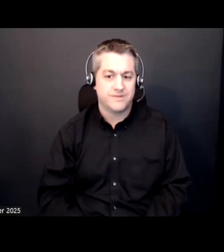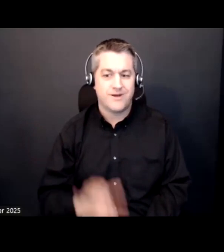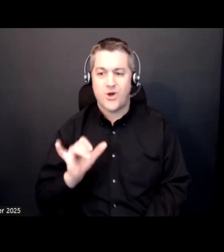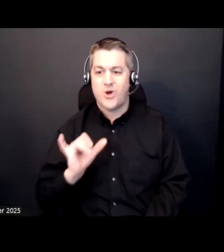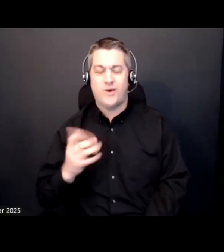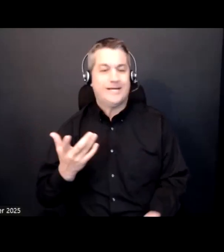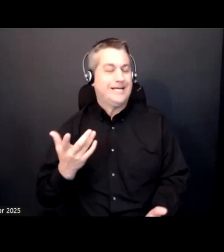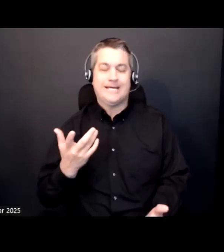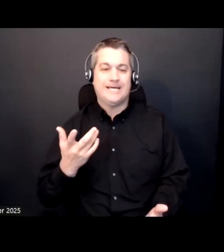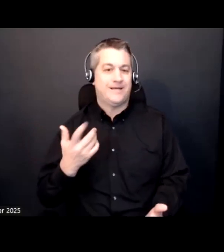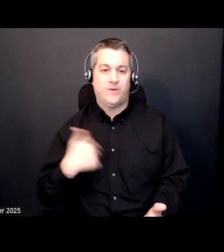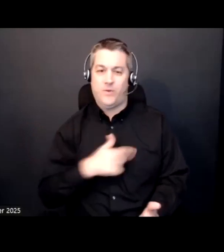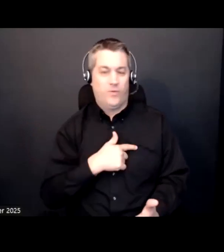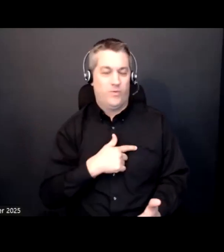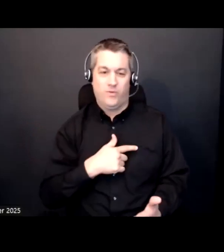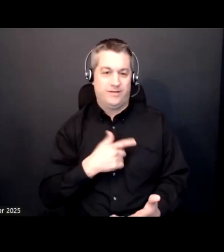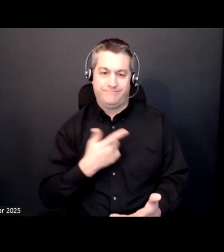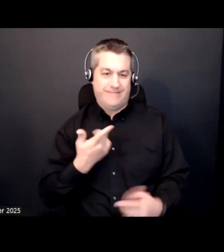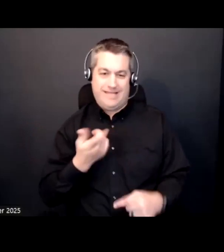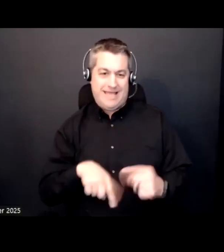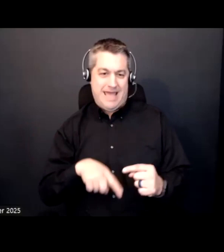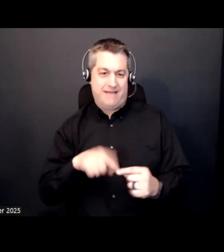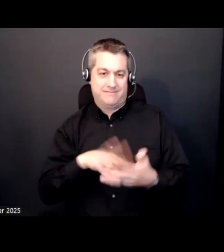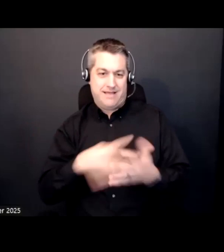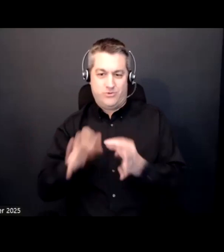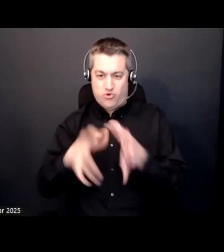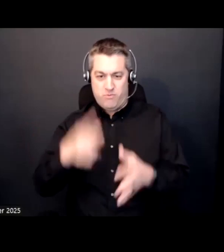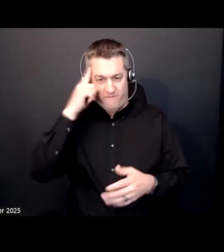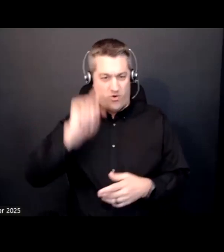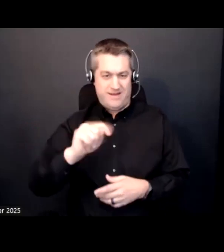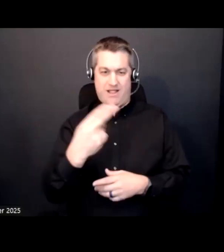we don't schedule sign language interpreters for telehealth appointments only in office